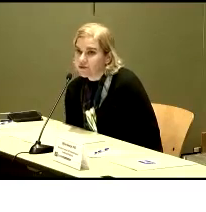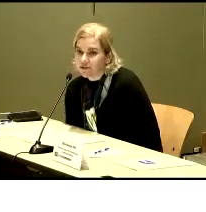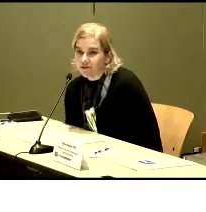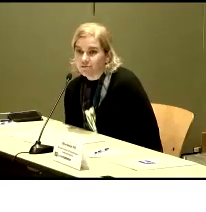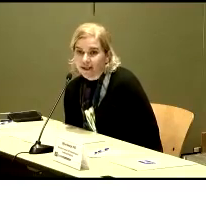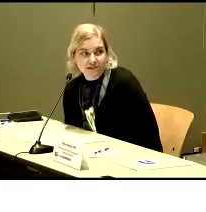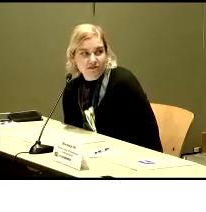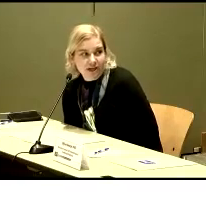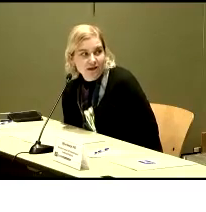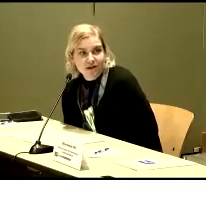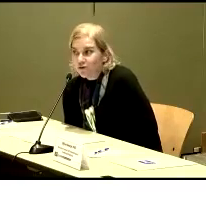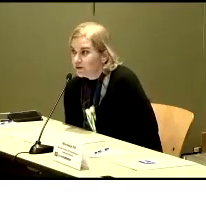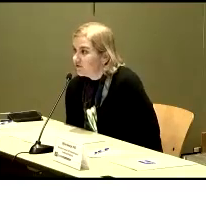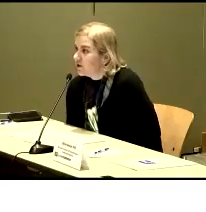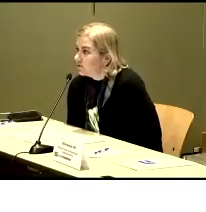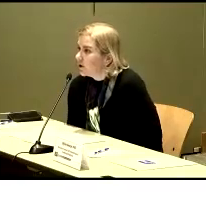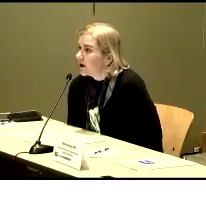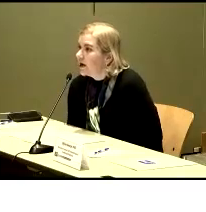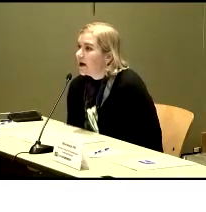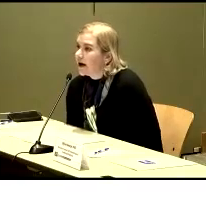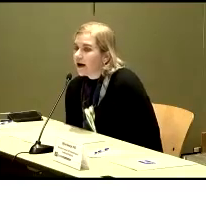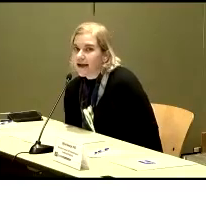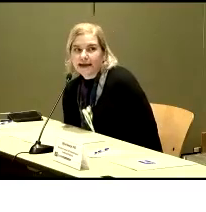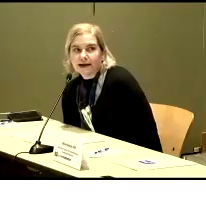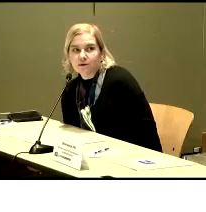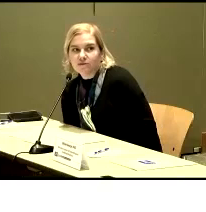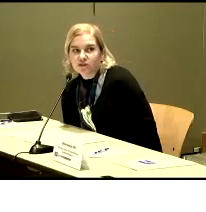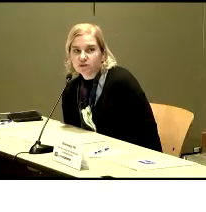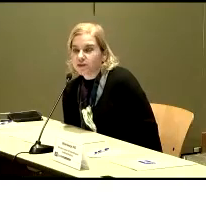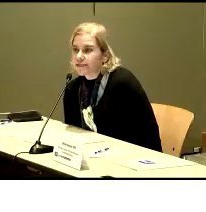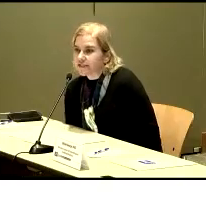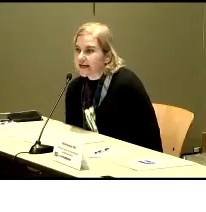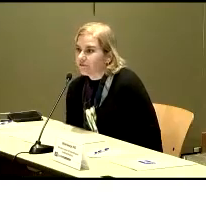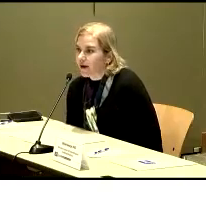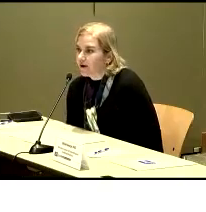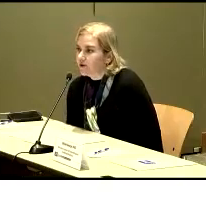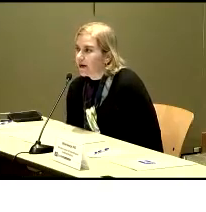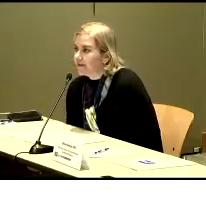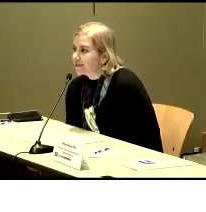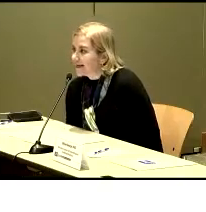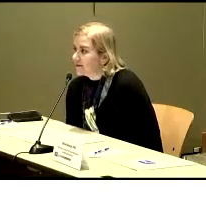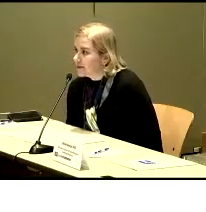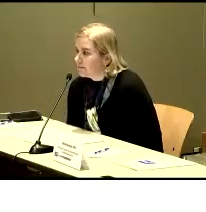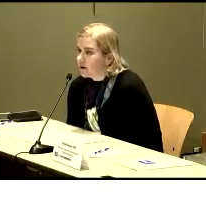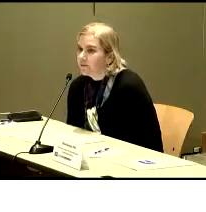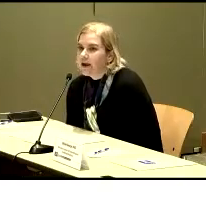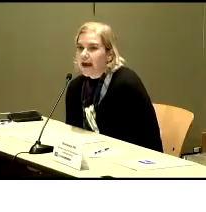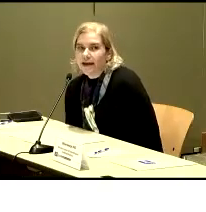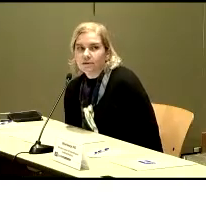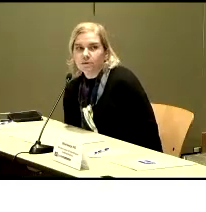So, this is also relatively newly funded work. And we've just released a second round this last September.